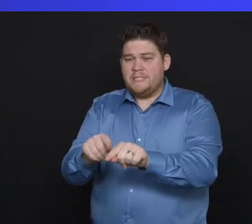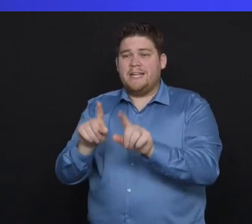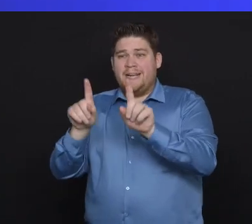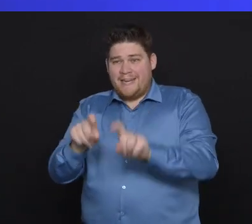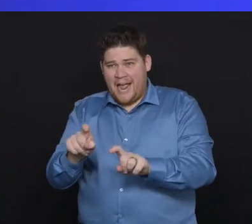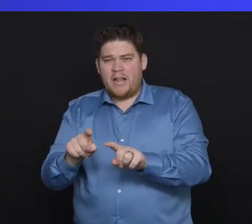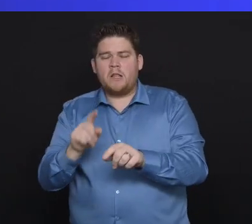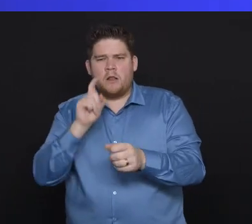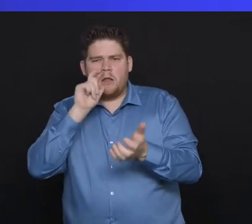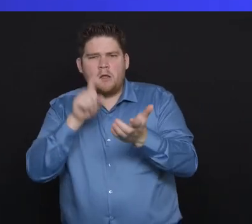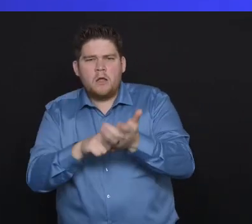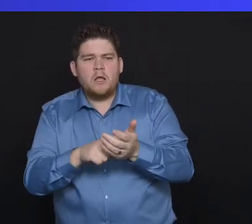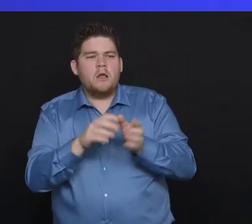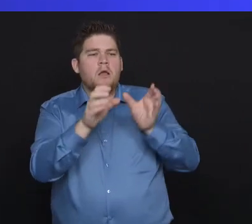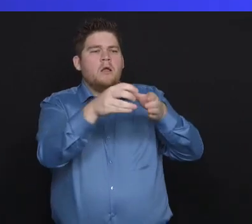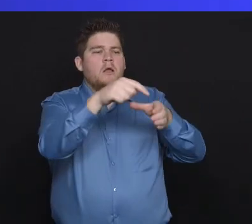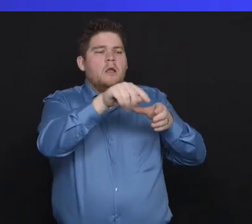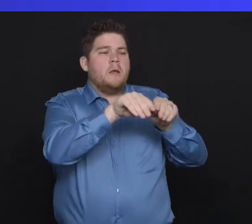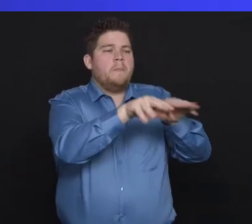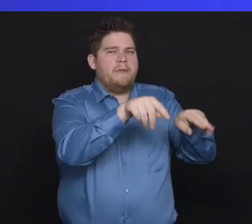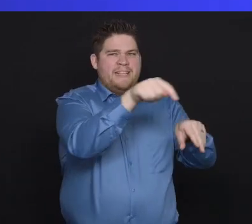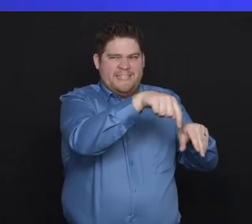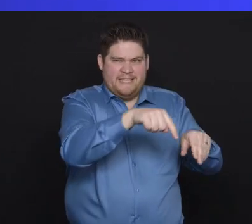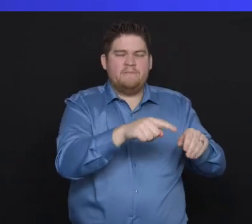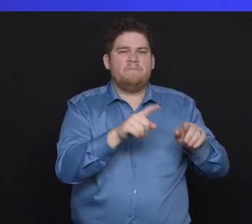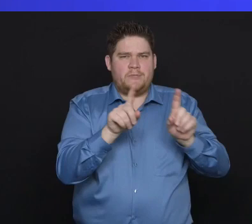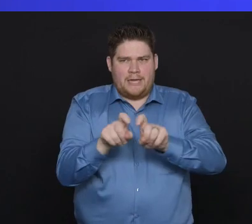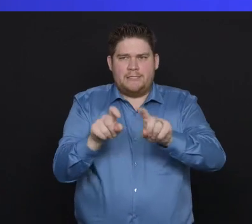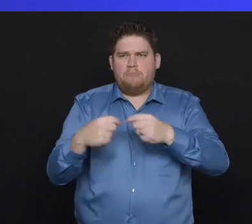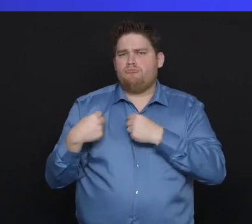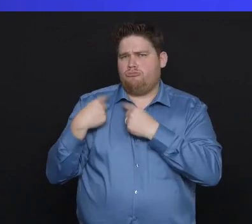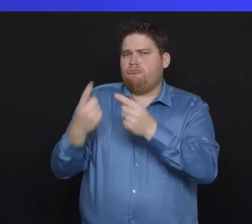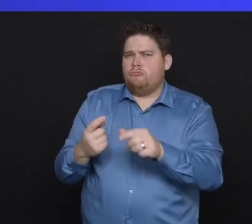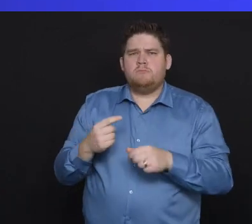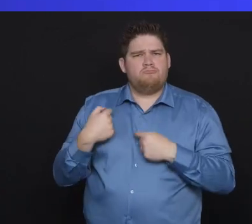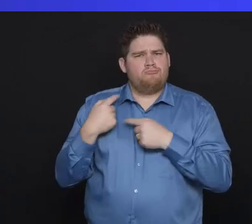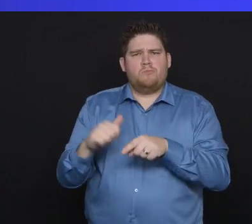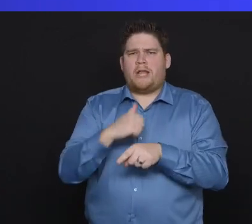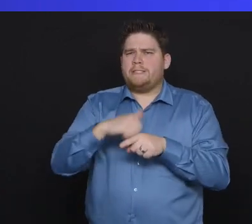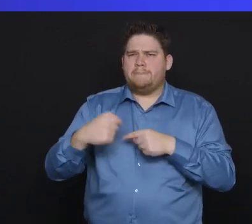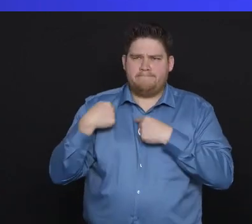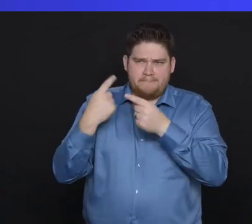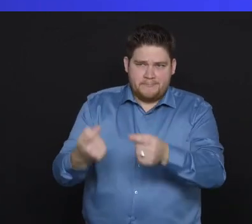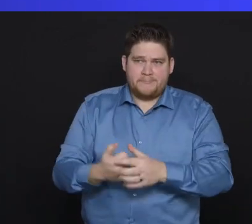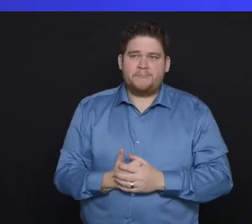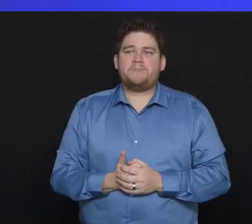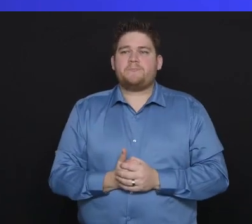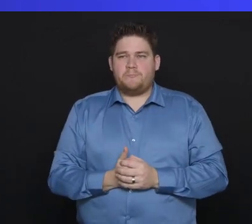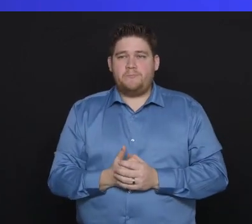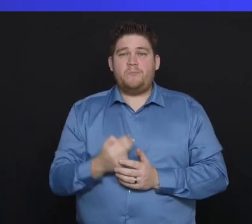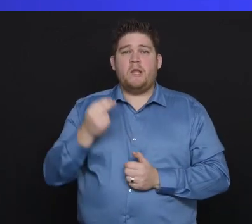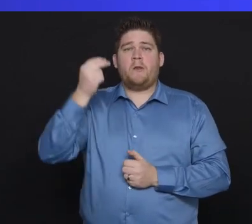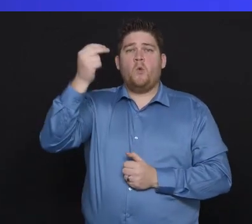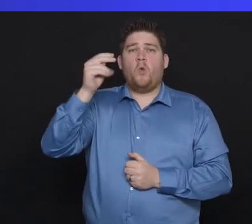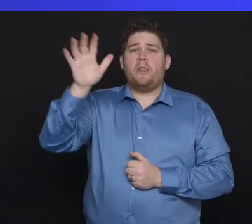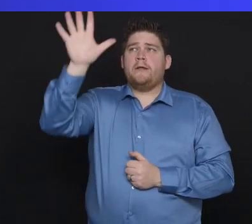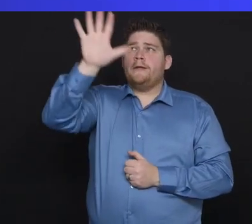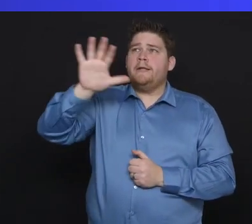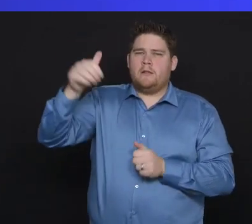testing in many communities. Based on the public health investigations that we have been doing.